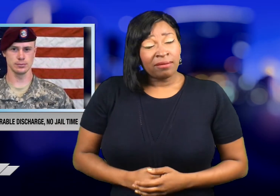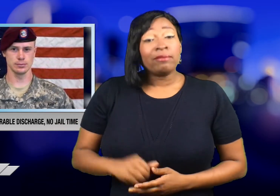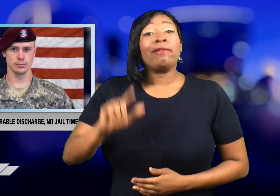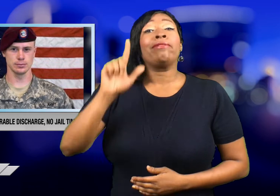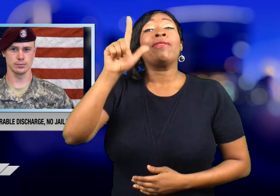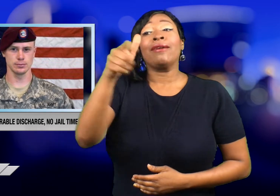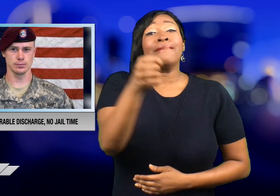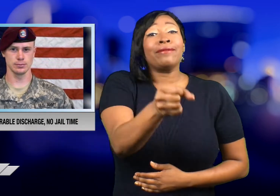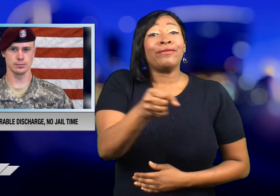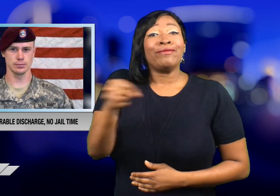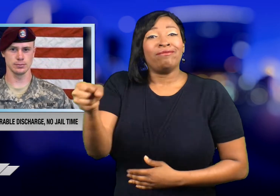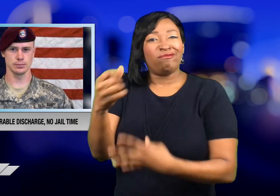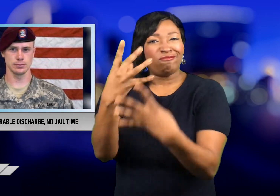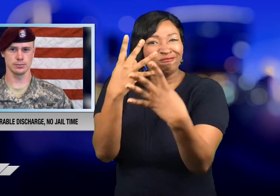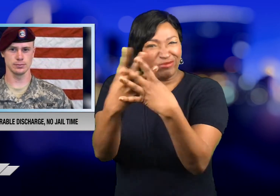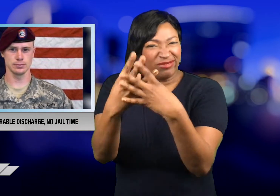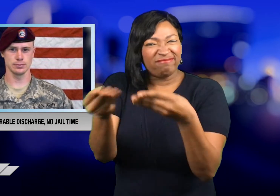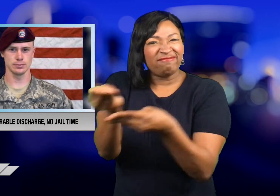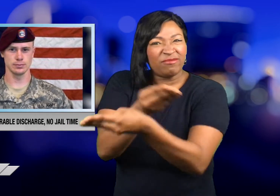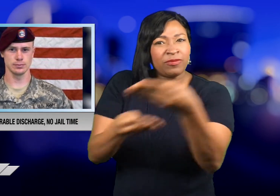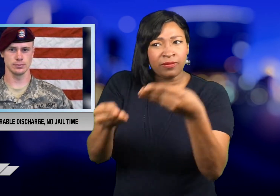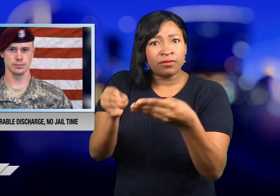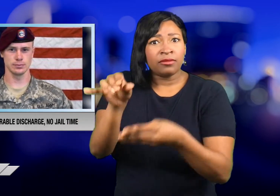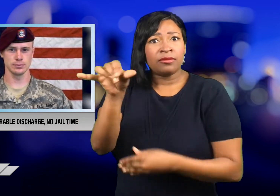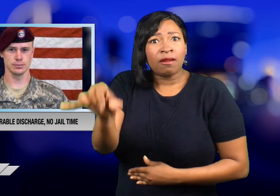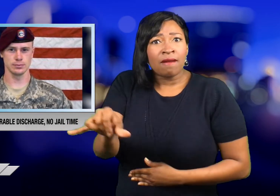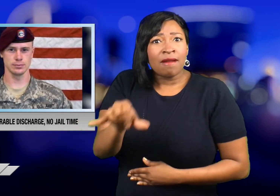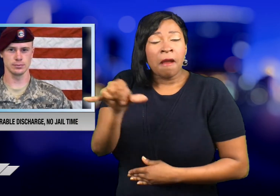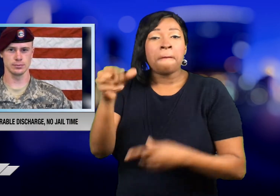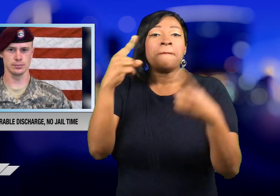Then he was released in a controversial prison exchange.